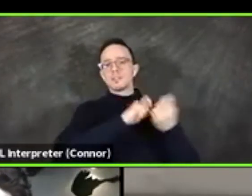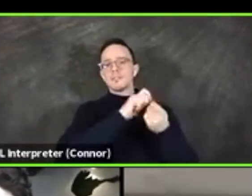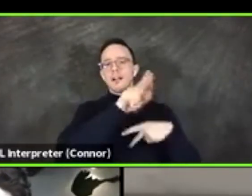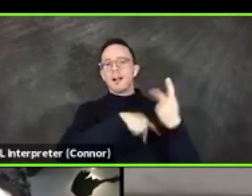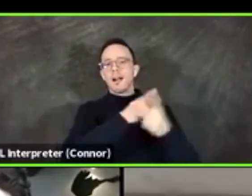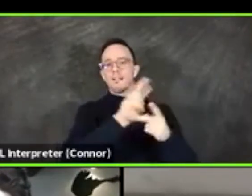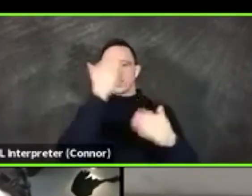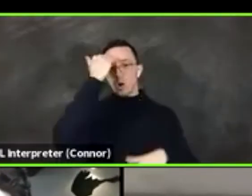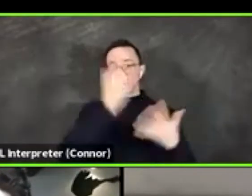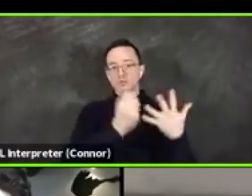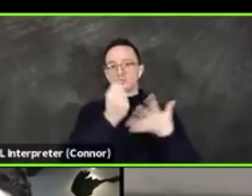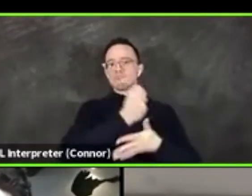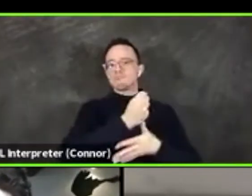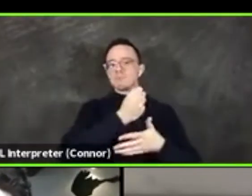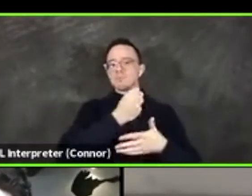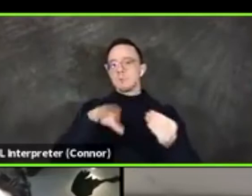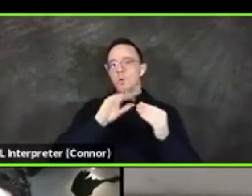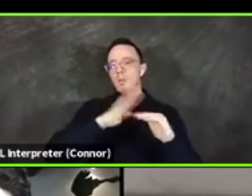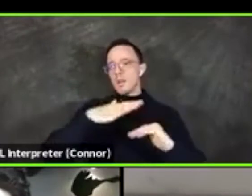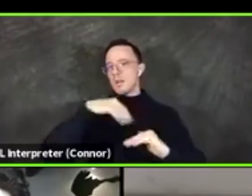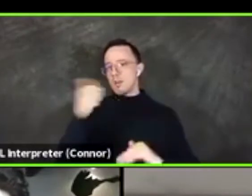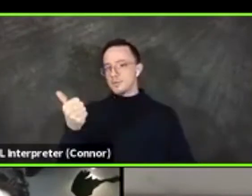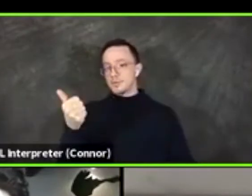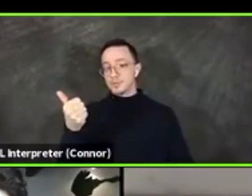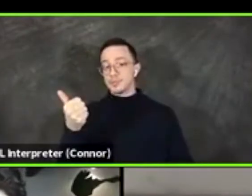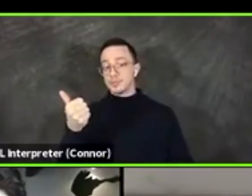THAT HAS DONE, TREMENDOUS DAMAGE; SO I THINK,